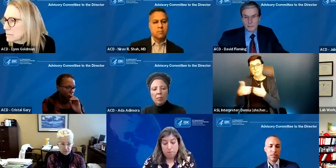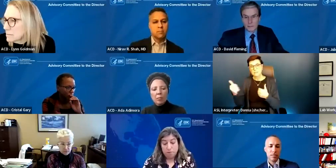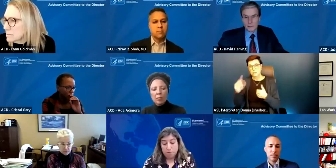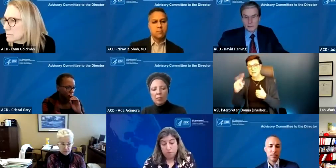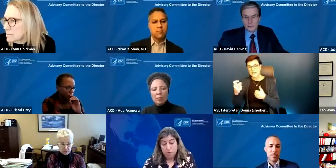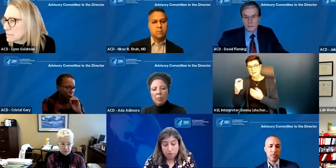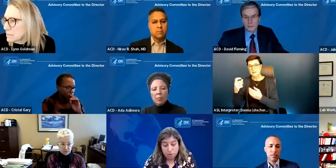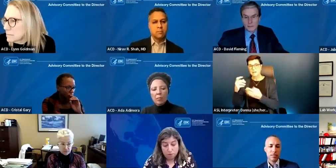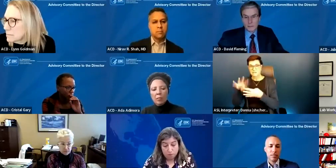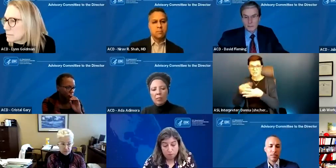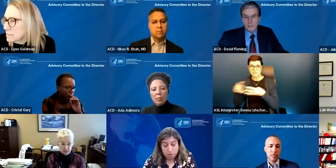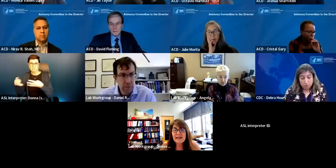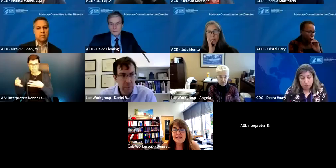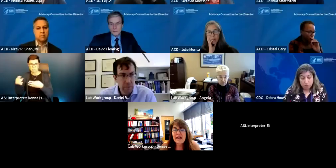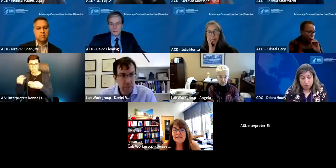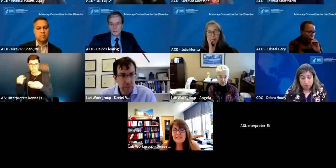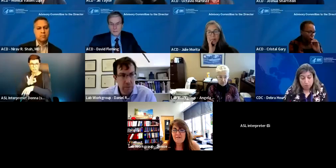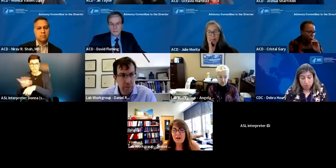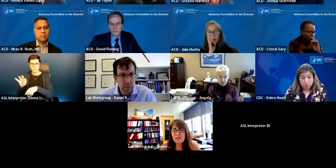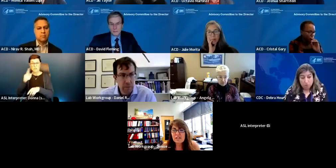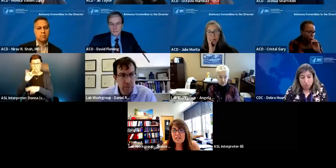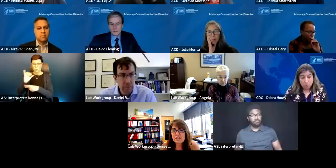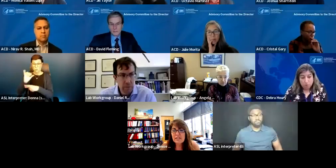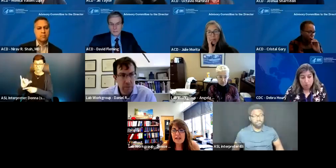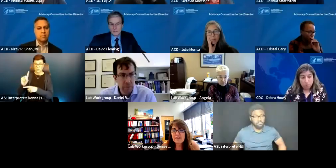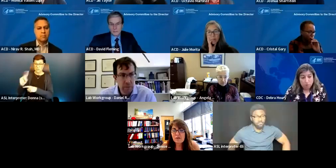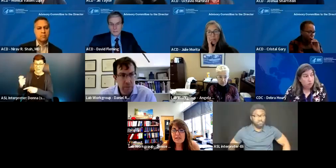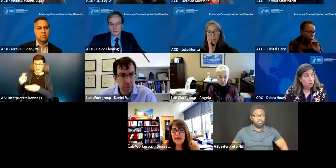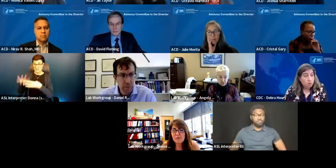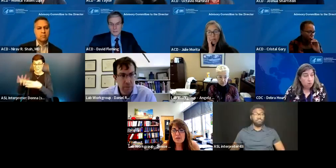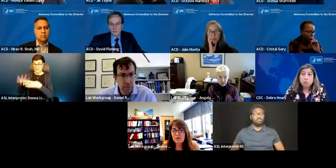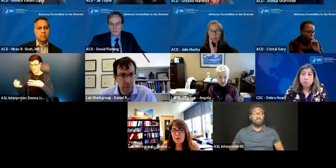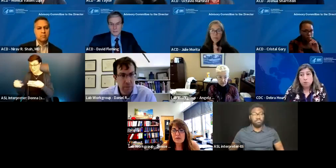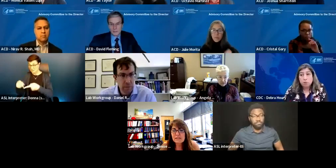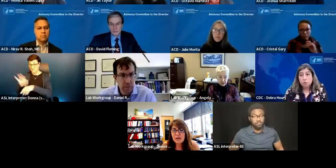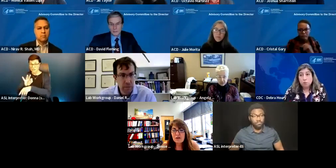And really for those diagnostic functions and those laboratories